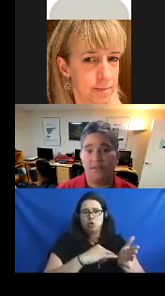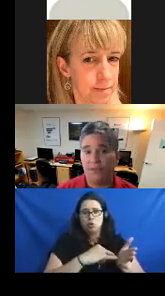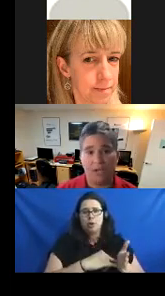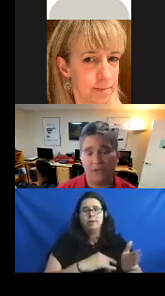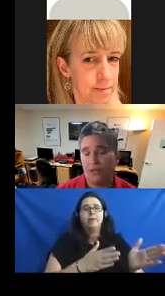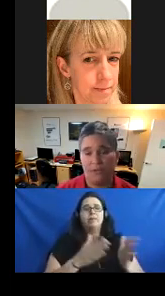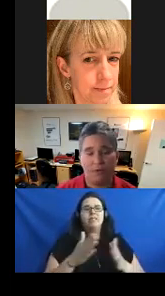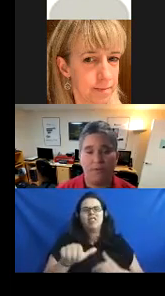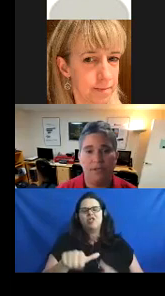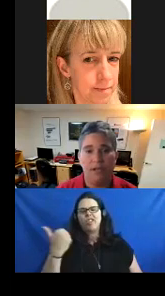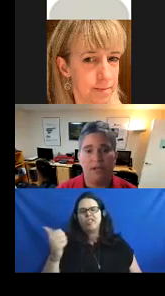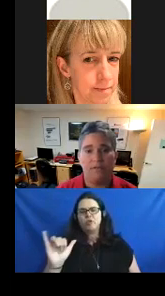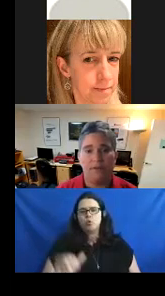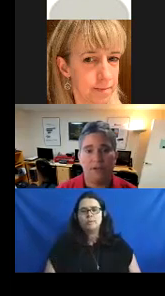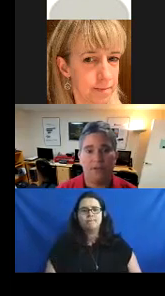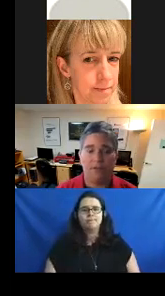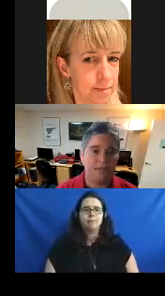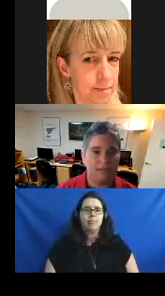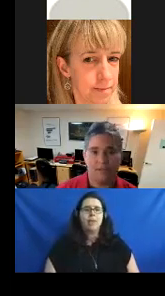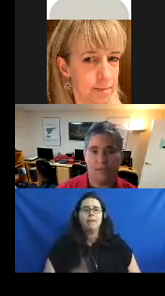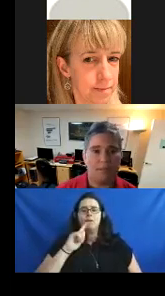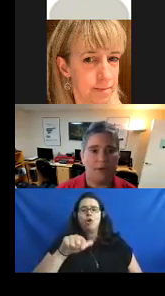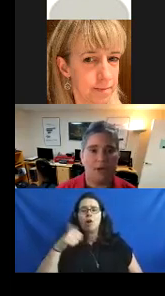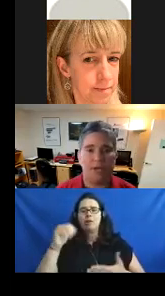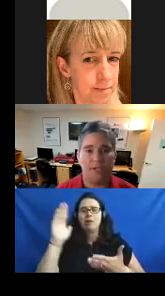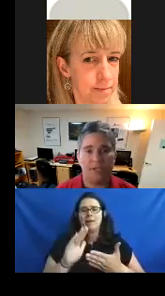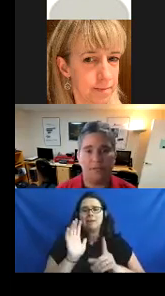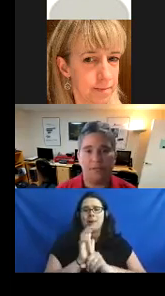AND THERE IS OTHERS AS WELL FOR OTHER LESS POPULAR SYSTEMS.